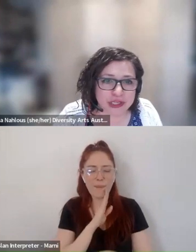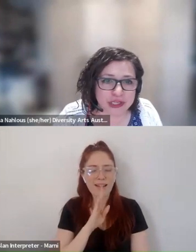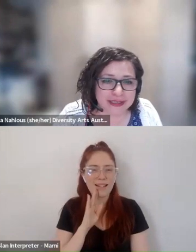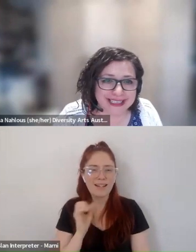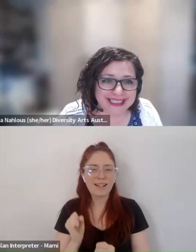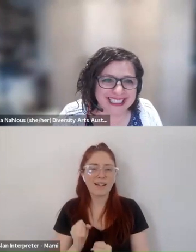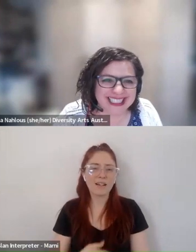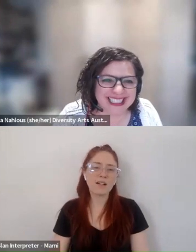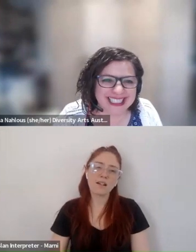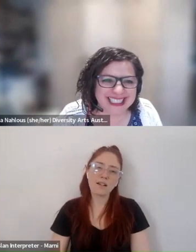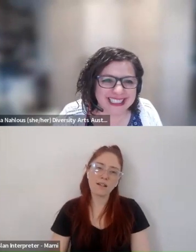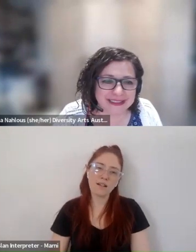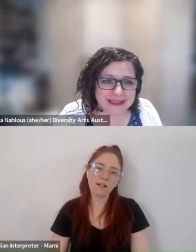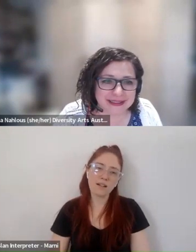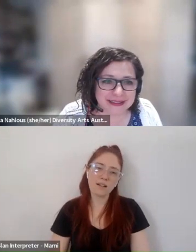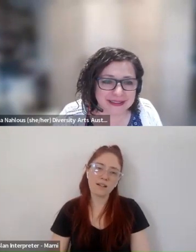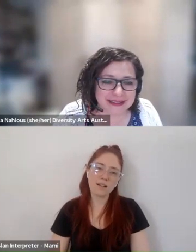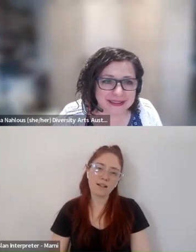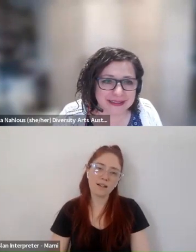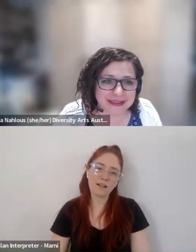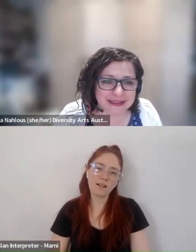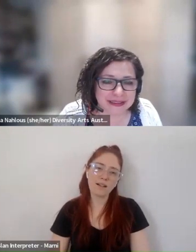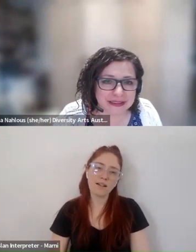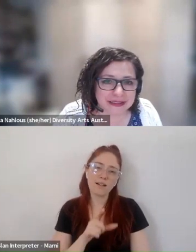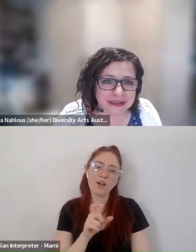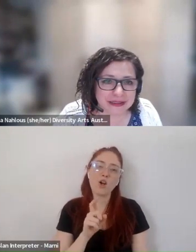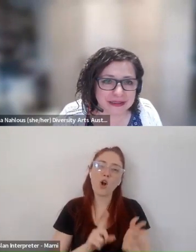Is it okay to if I just make a comment about the board thing?